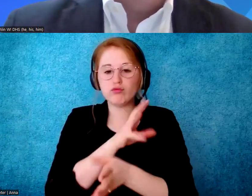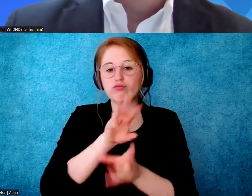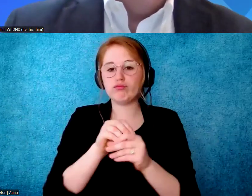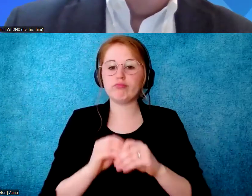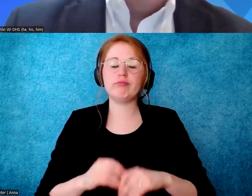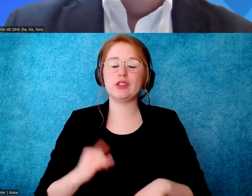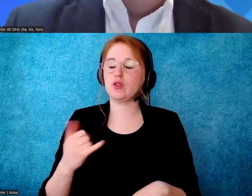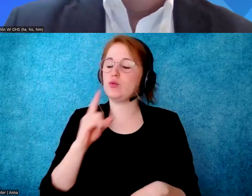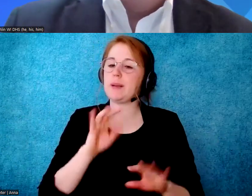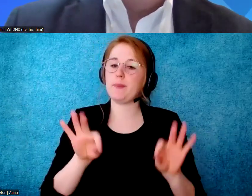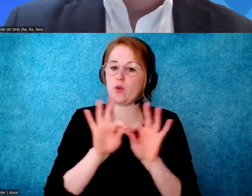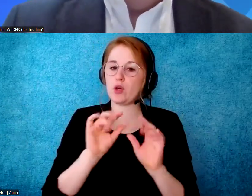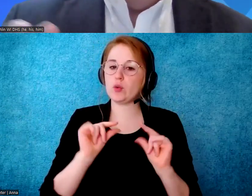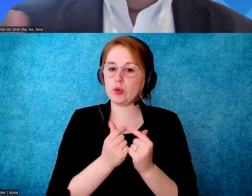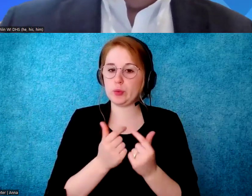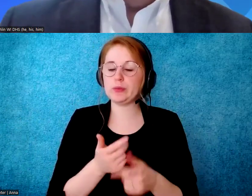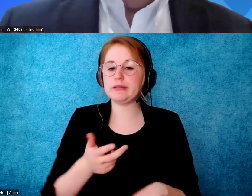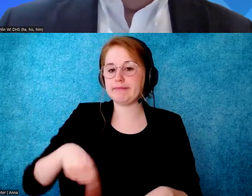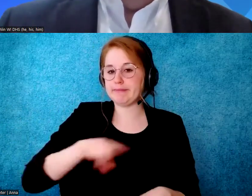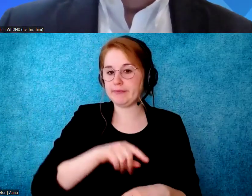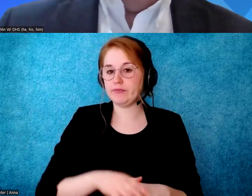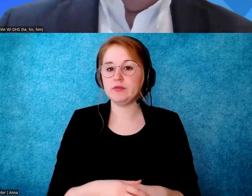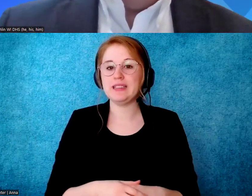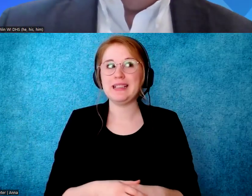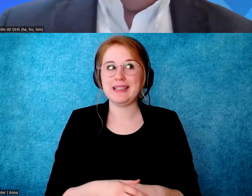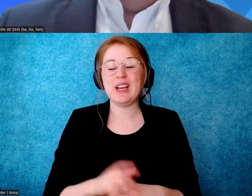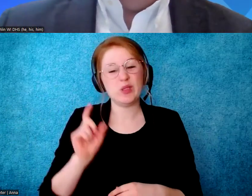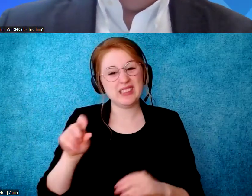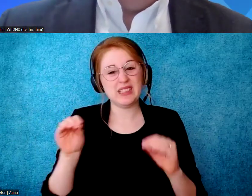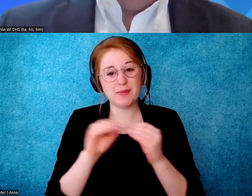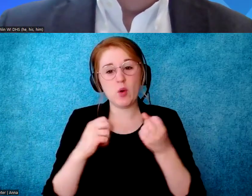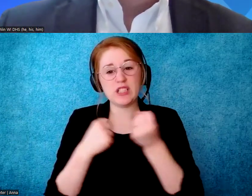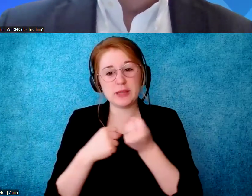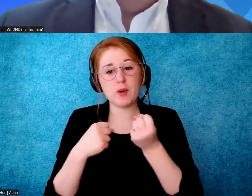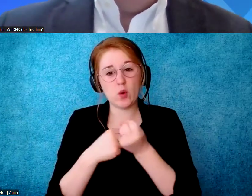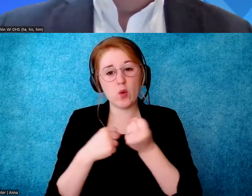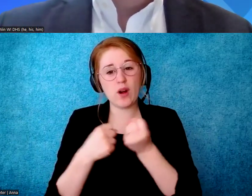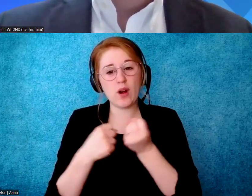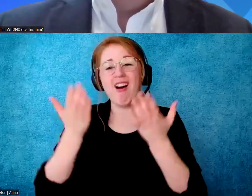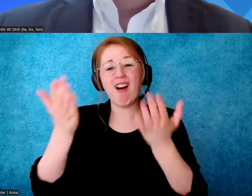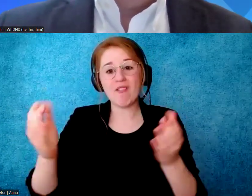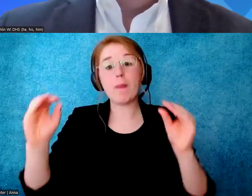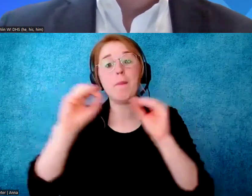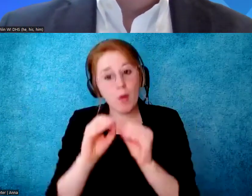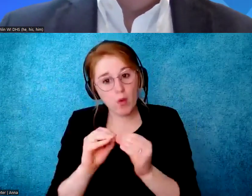And we also understand we need to do more support and offer more resources for some of our people